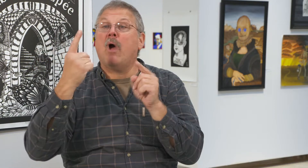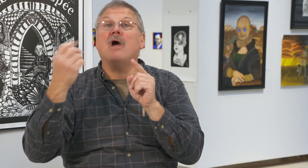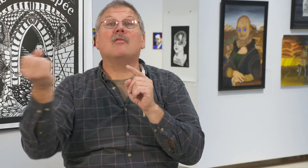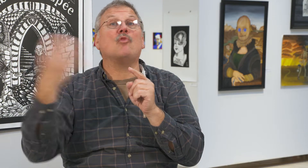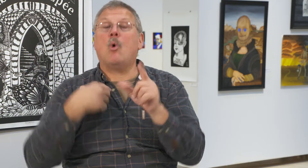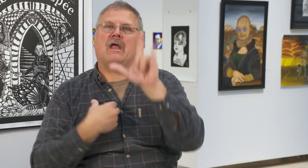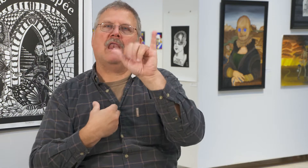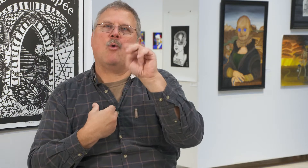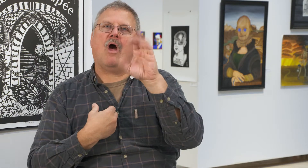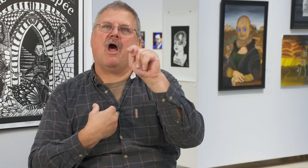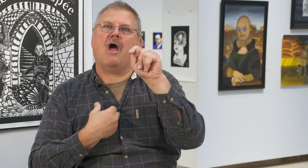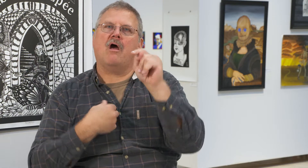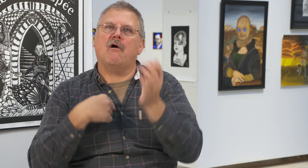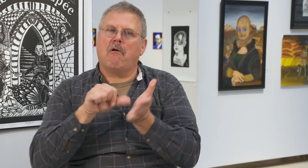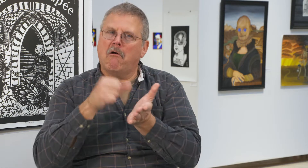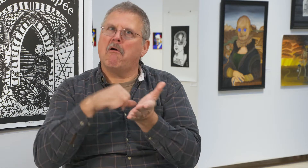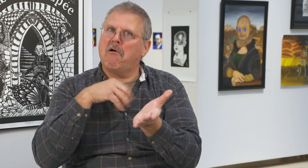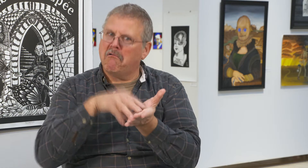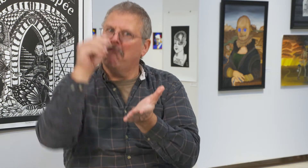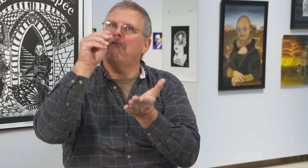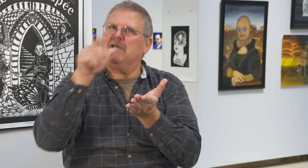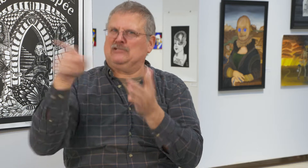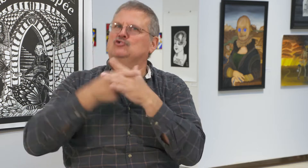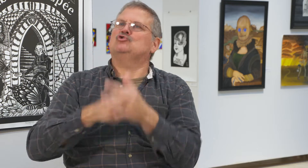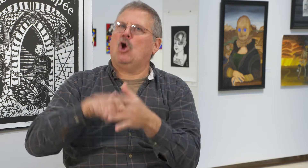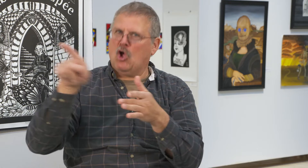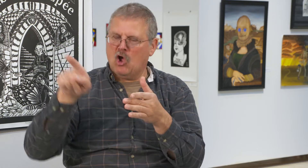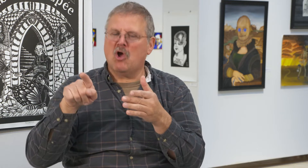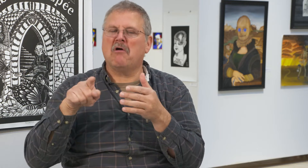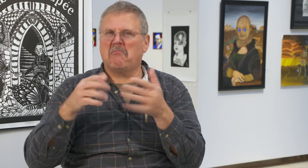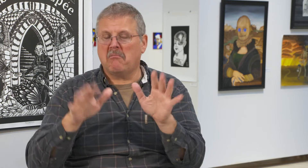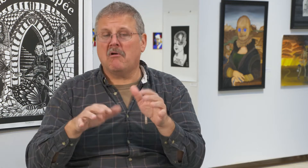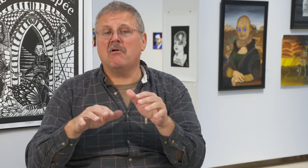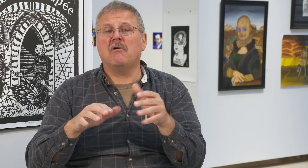and taught me different media like linocut. She started me down that path.